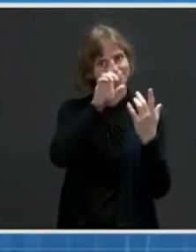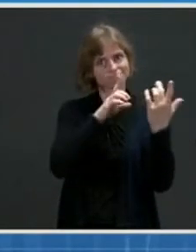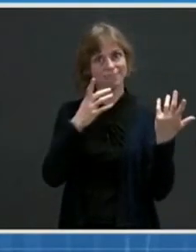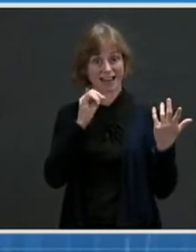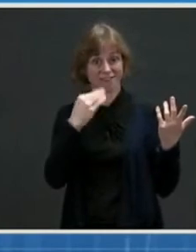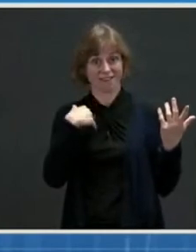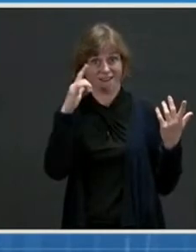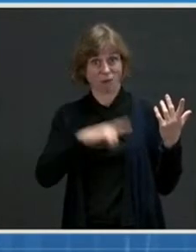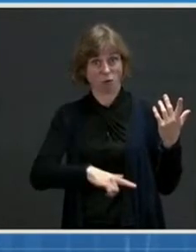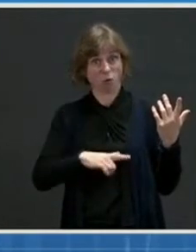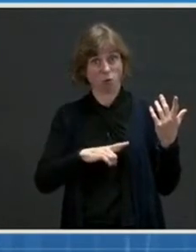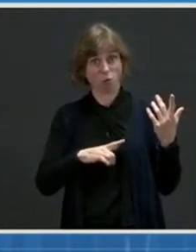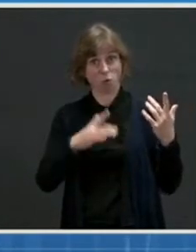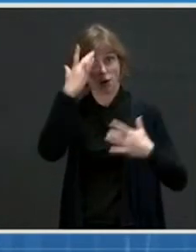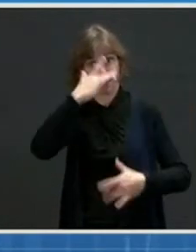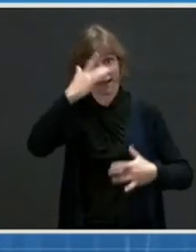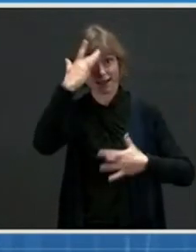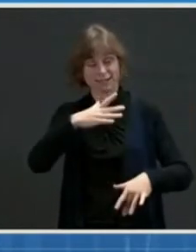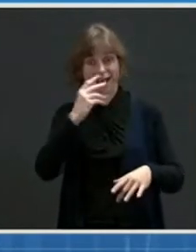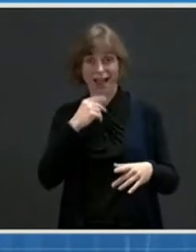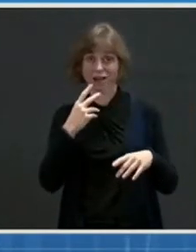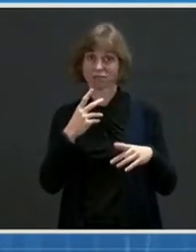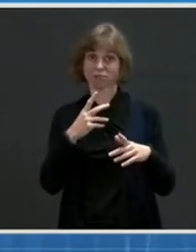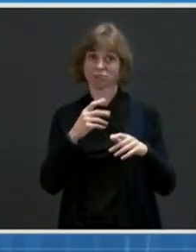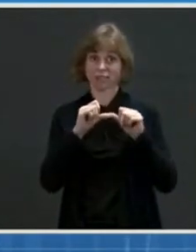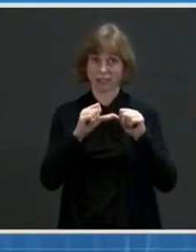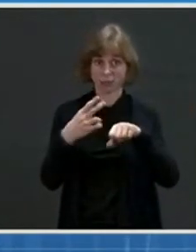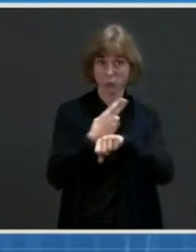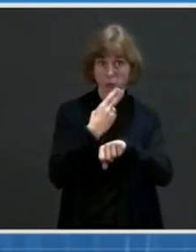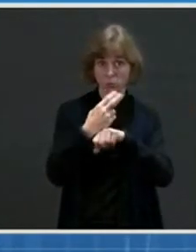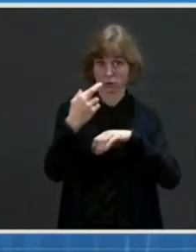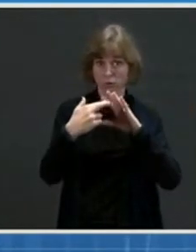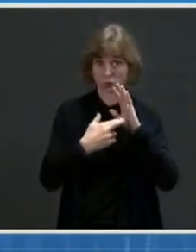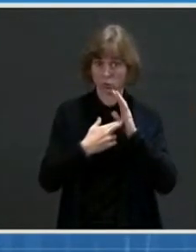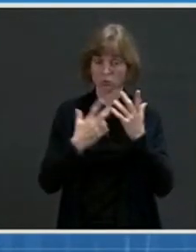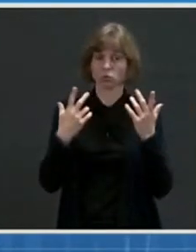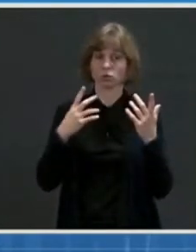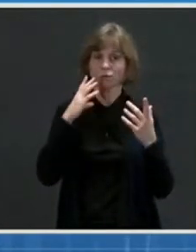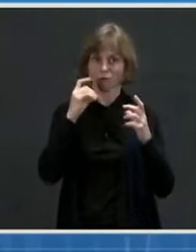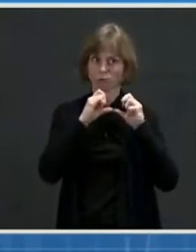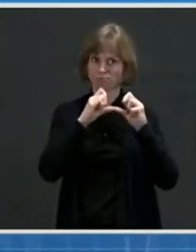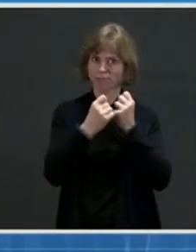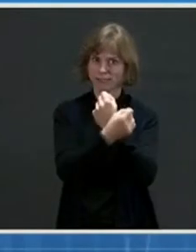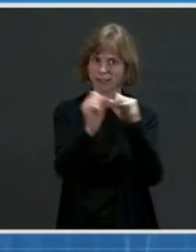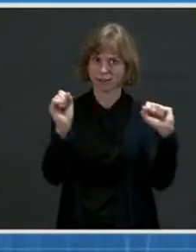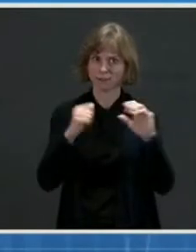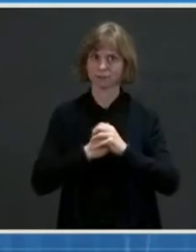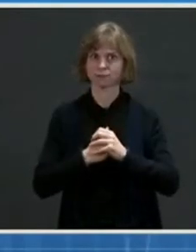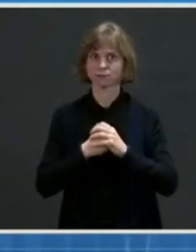PERSON INSTRUCTION AS LONG AS CASES ARE LOW AND THEY STRICTLY USE MITIGATION MEASURES TO KEEP THEM LOW.